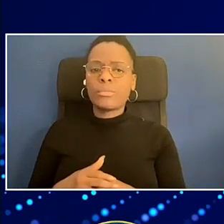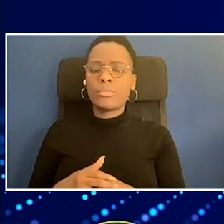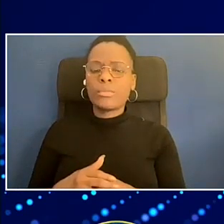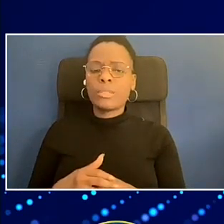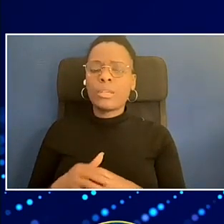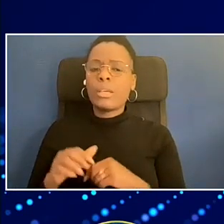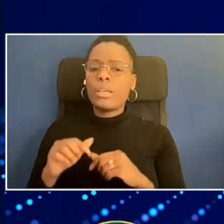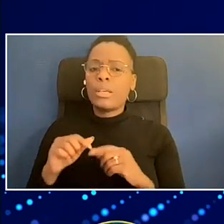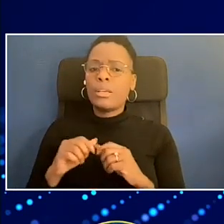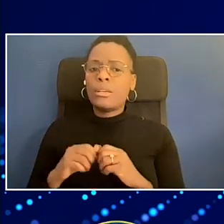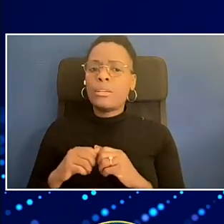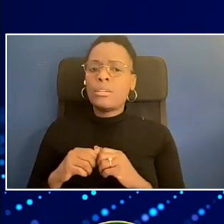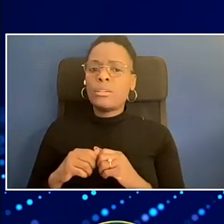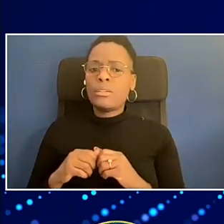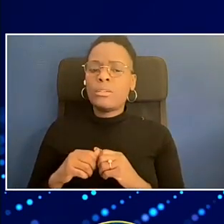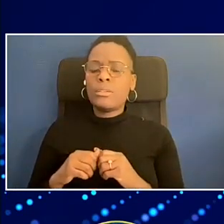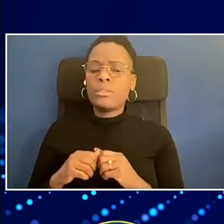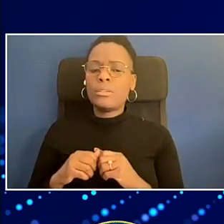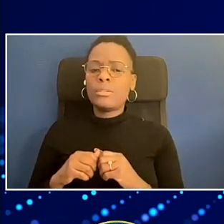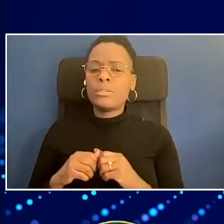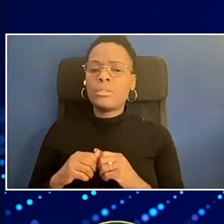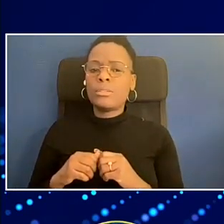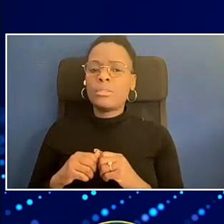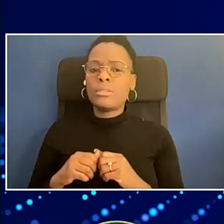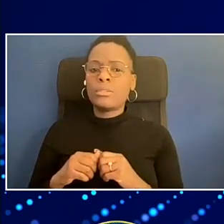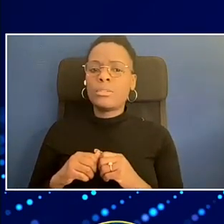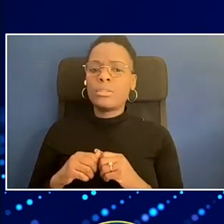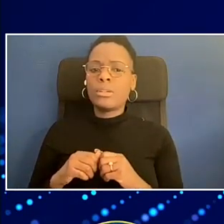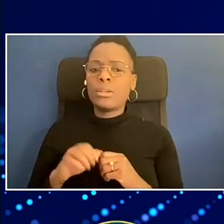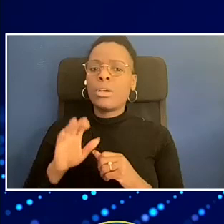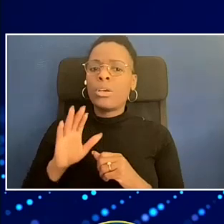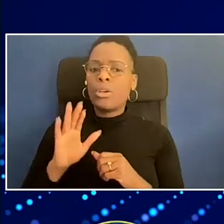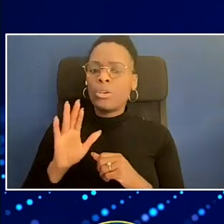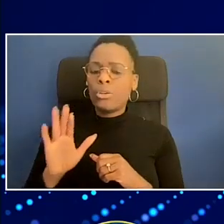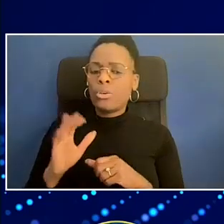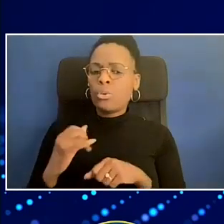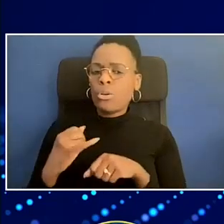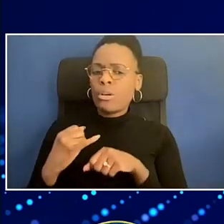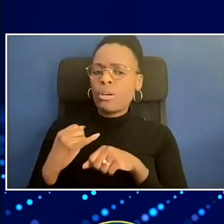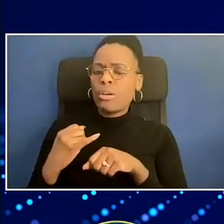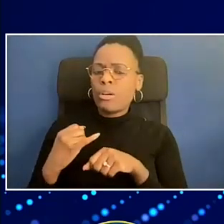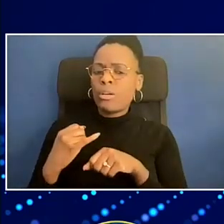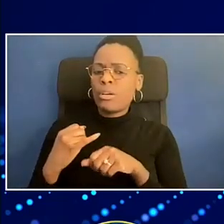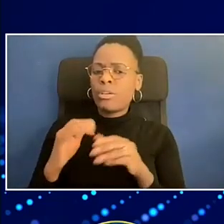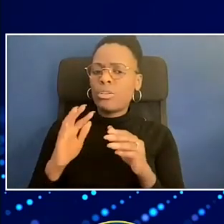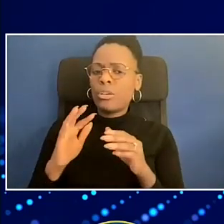competency-based, which is your institutions, your chain of institutions does that. But how widespread is it in